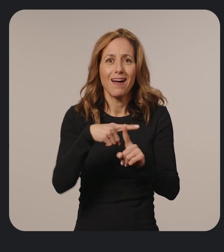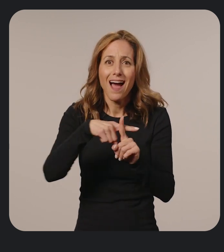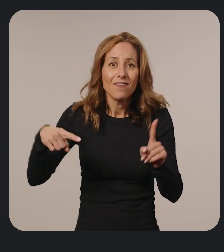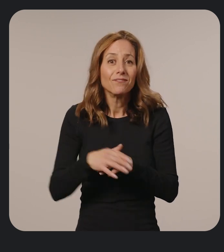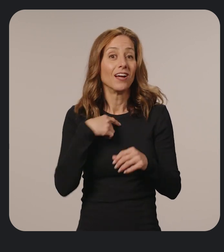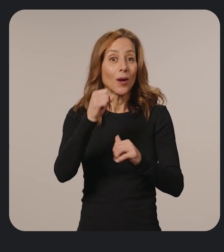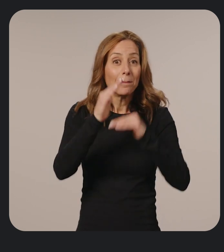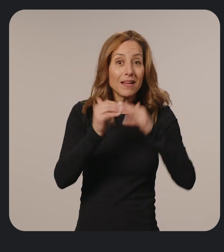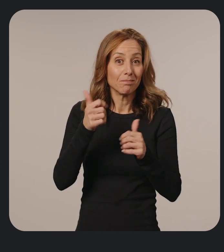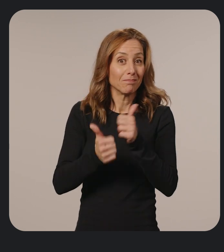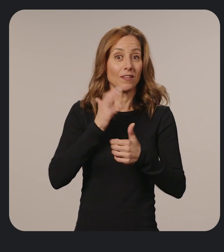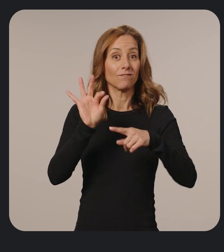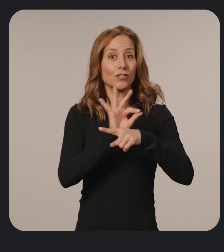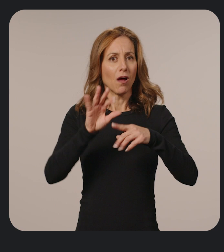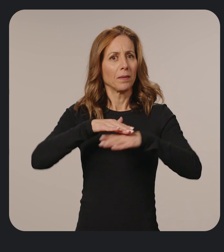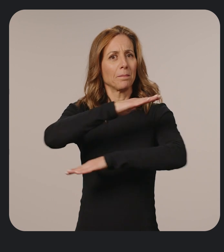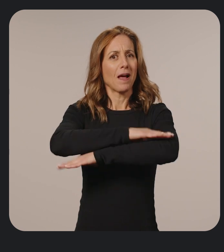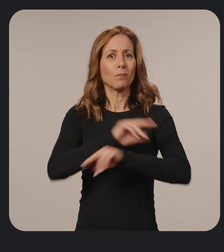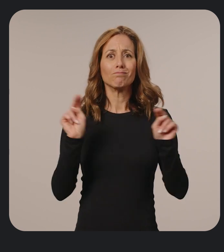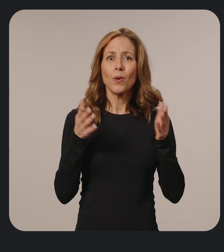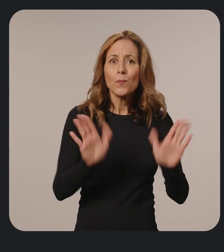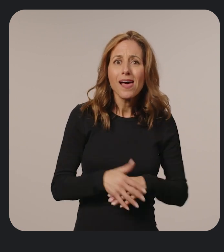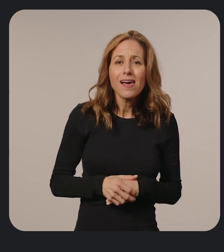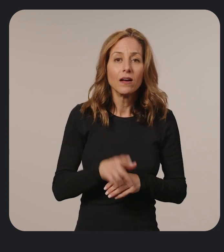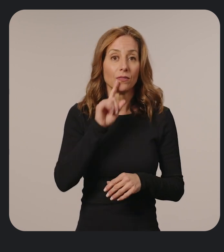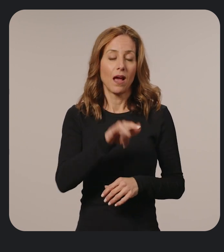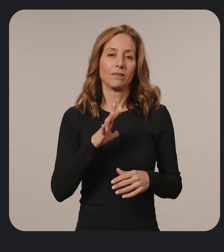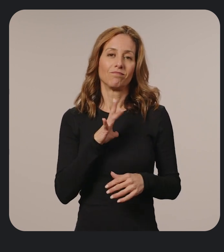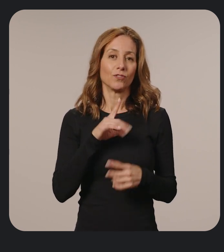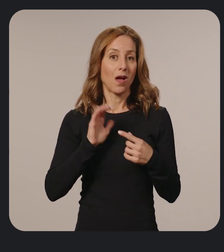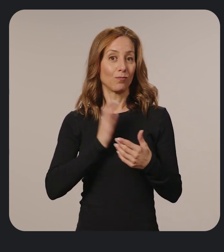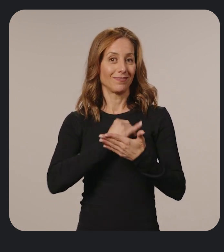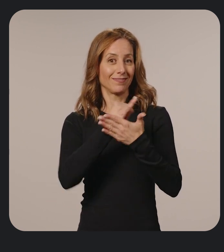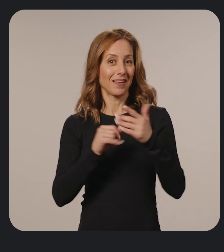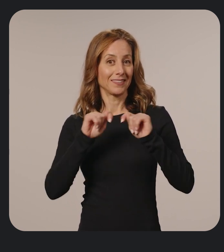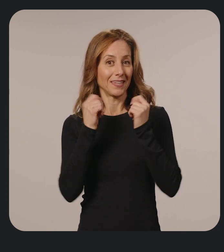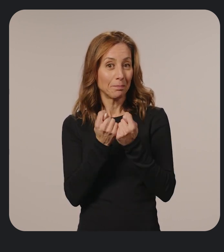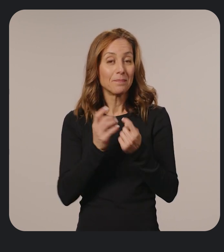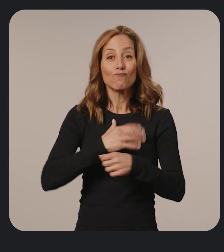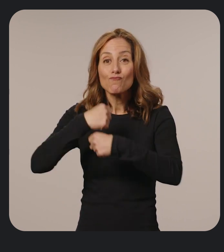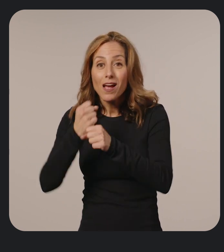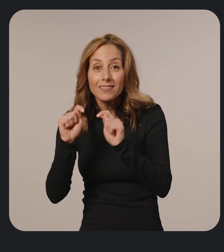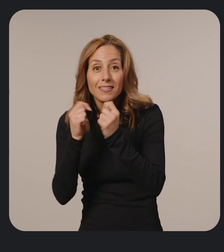We could build the majority of our functionality in a platform-agnostic way. That was really pleasing to our design team, our product team,